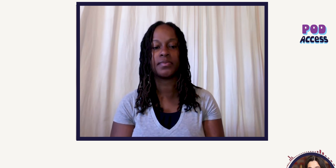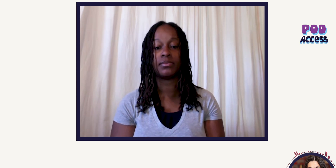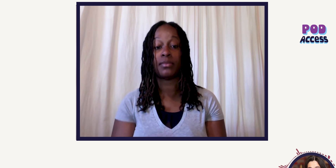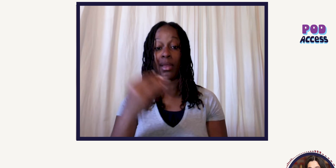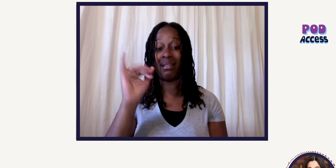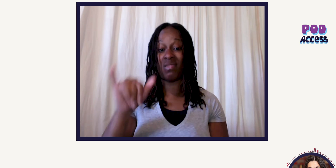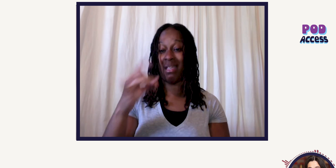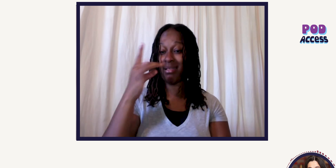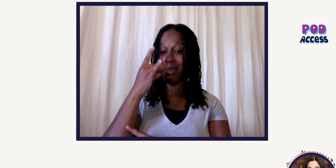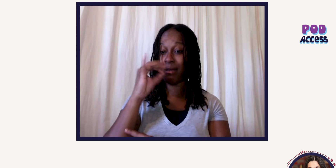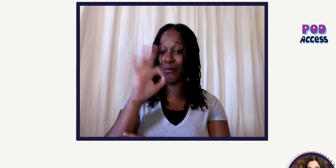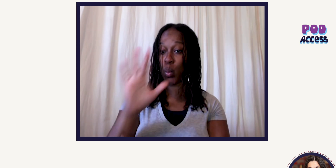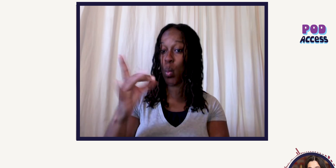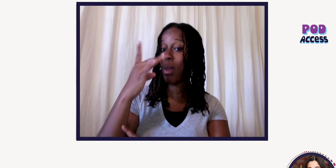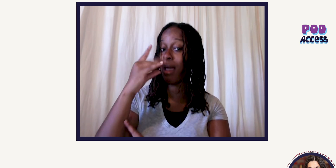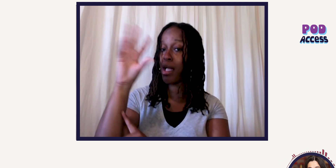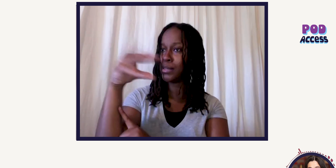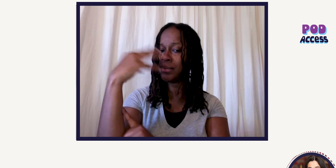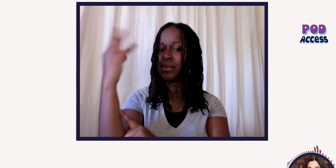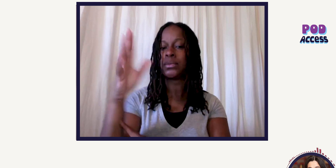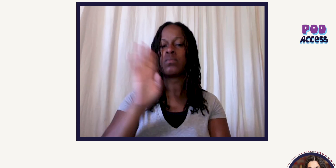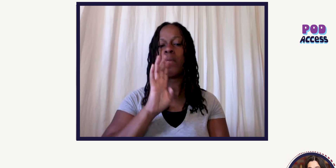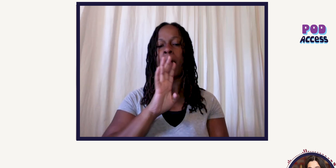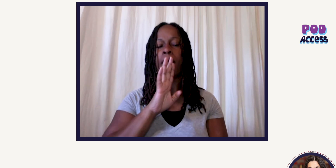And the light of your lighthouse is going to be sending messages